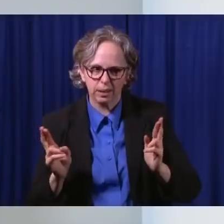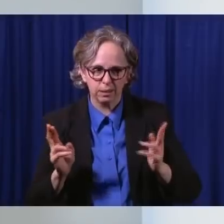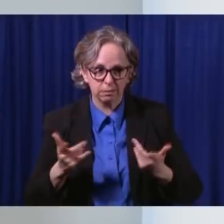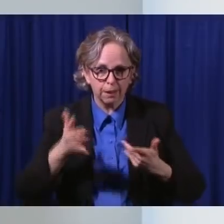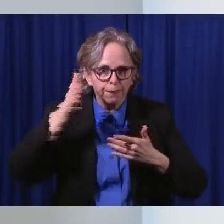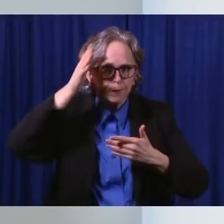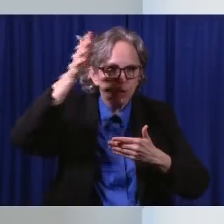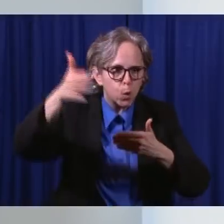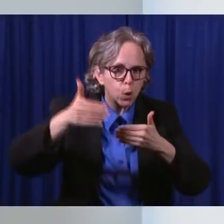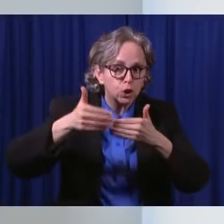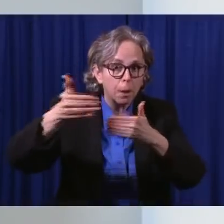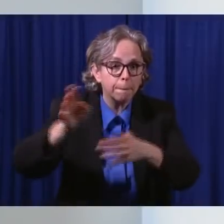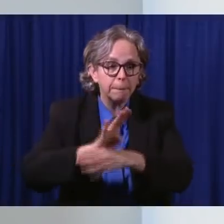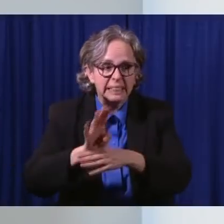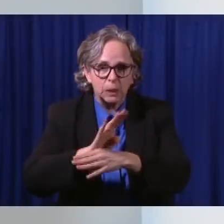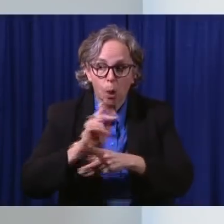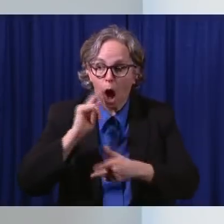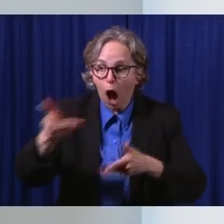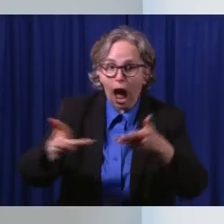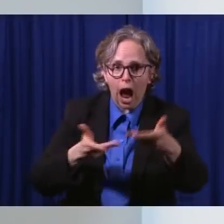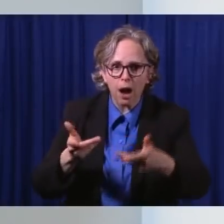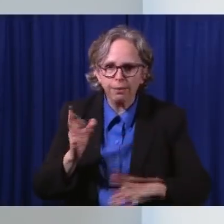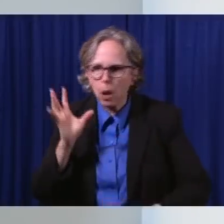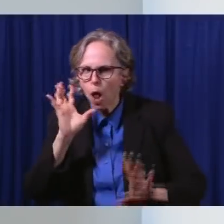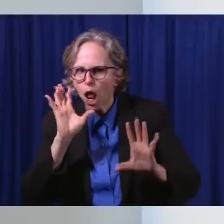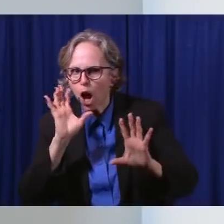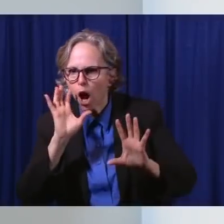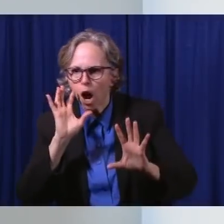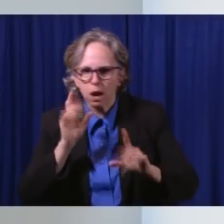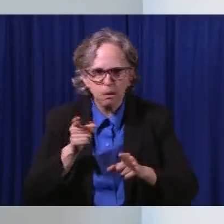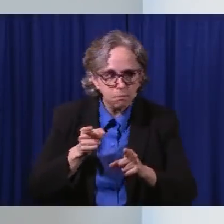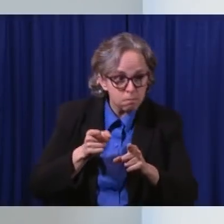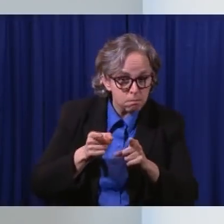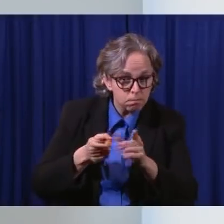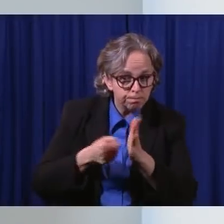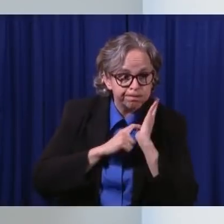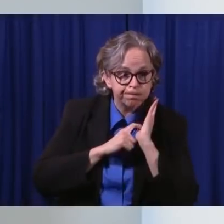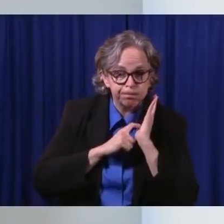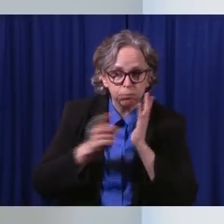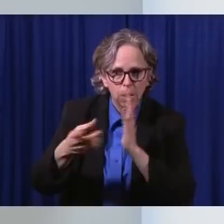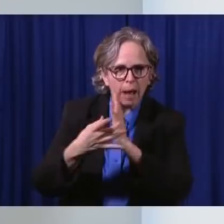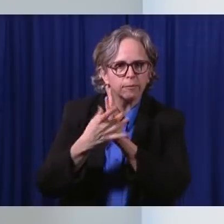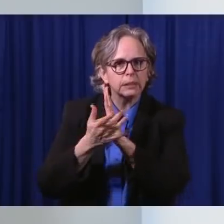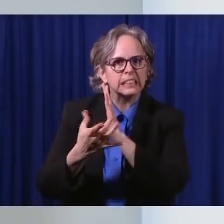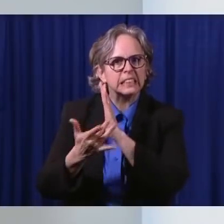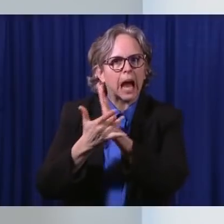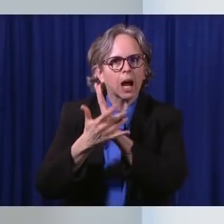FUTURE FOR THEM, THEY'RE GOING TO BE VERY SELECTIVE IN THEIR